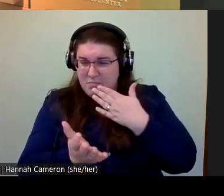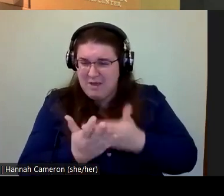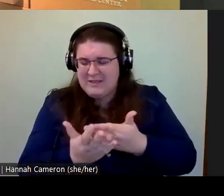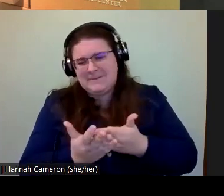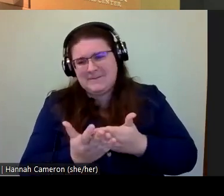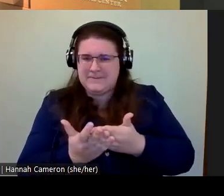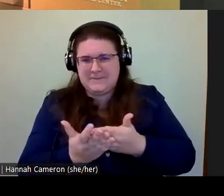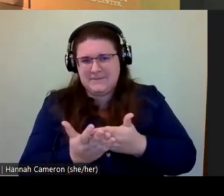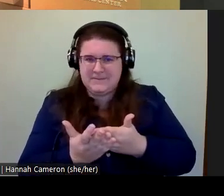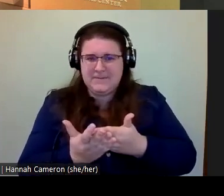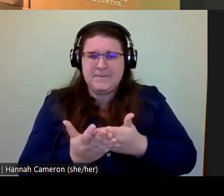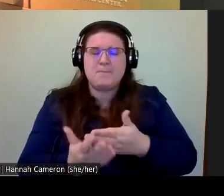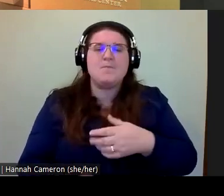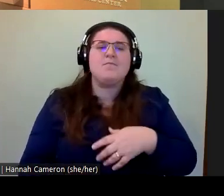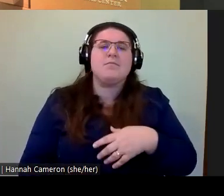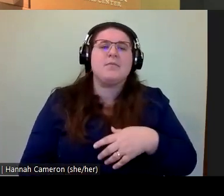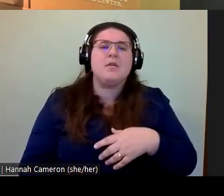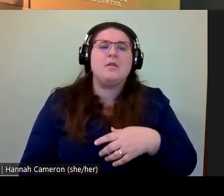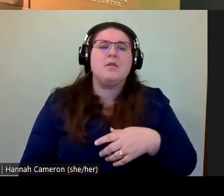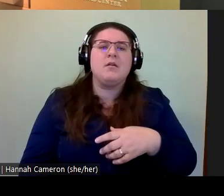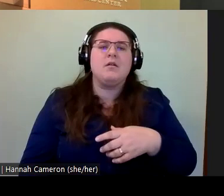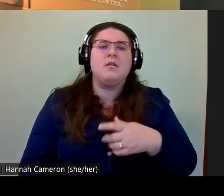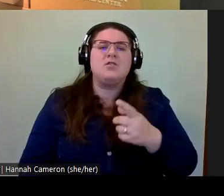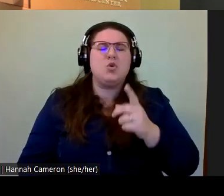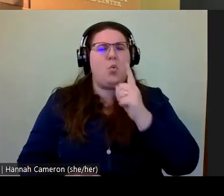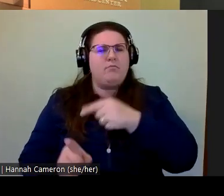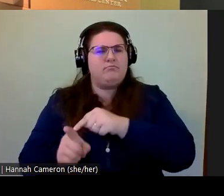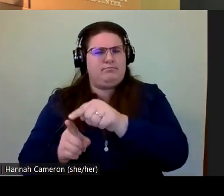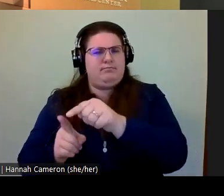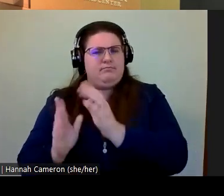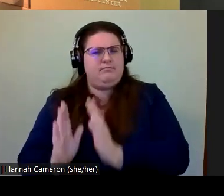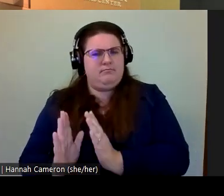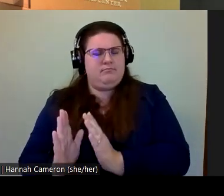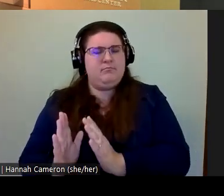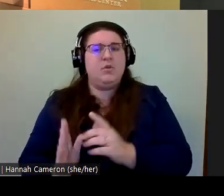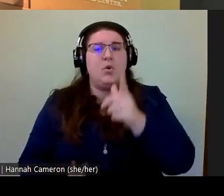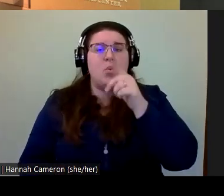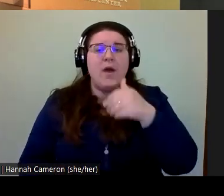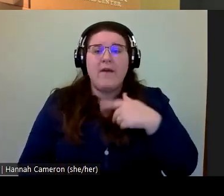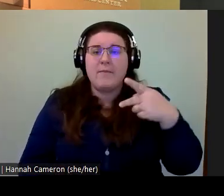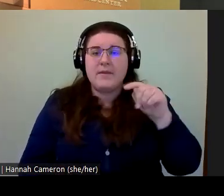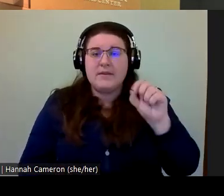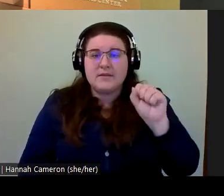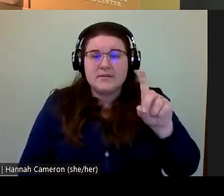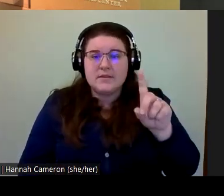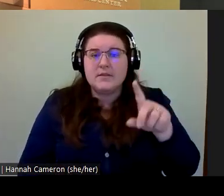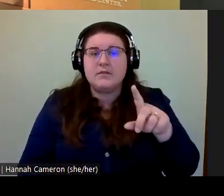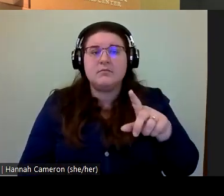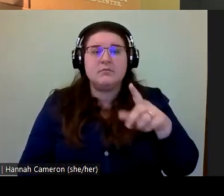specialty arm so we had everybody who had bipolar disorder and or PTSD treated by a psychiatrist an